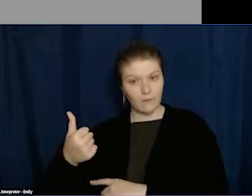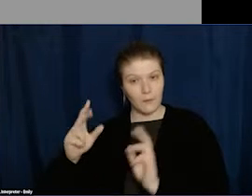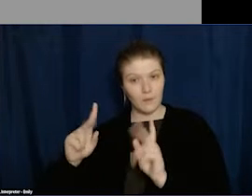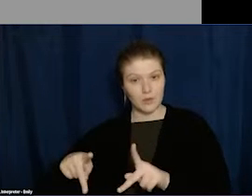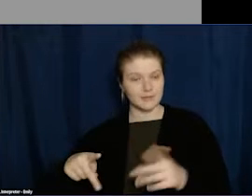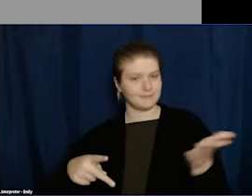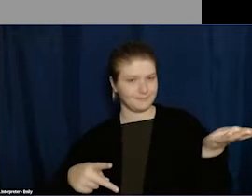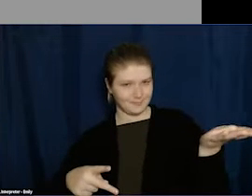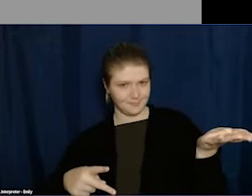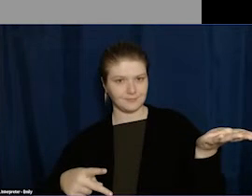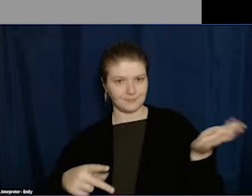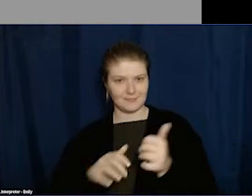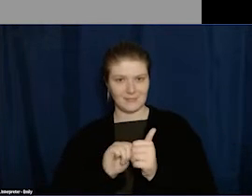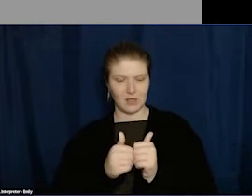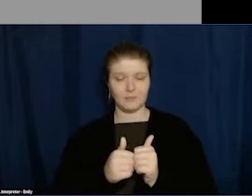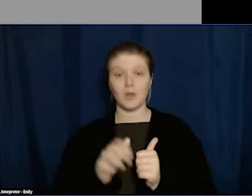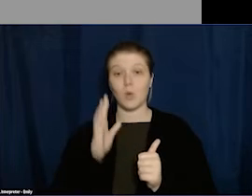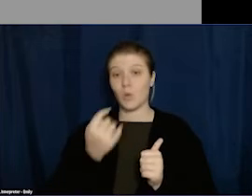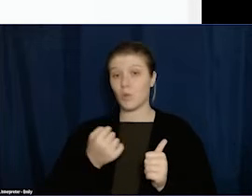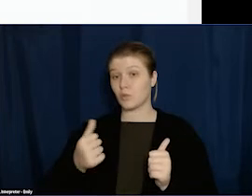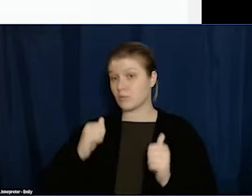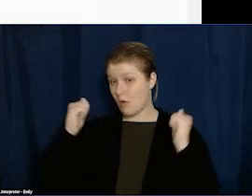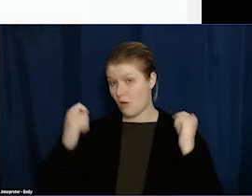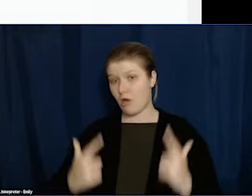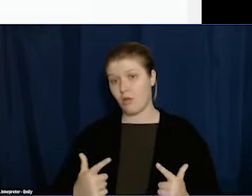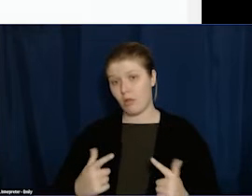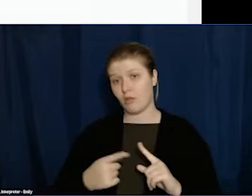And this will remove them all from the years of your budget.